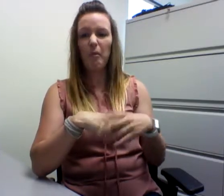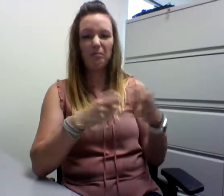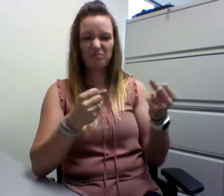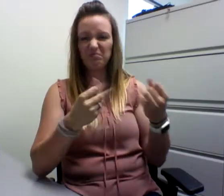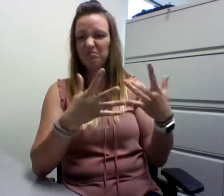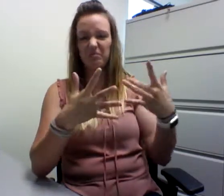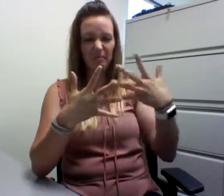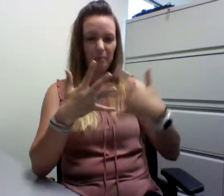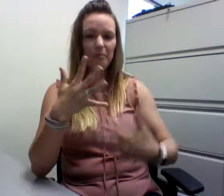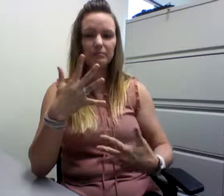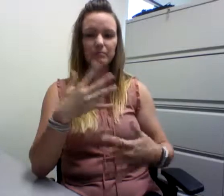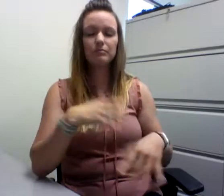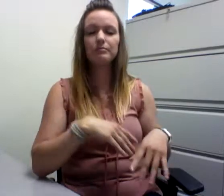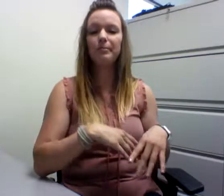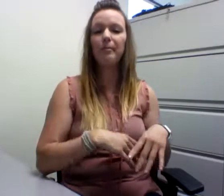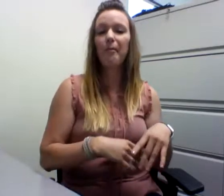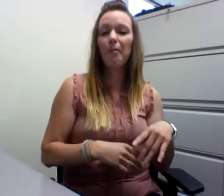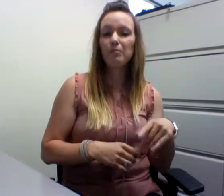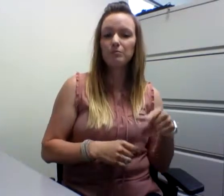there are many